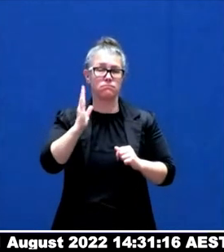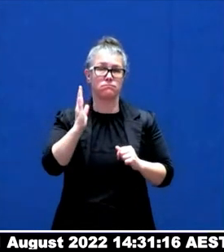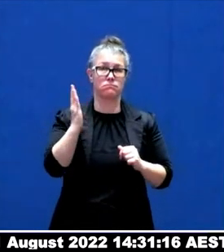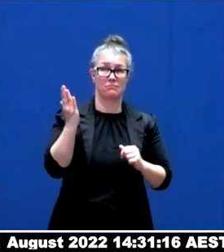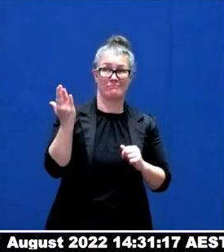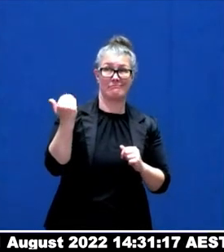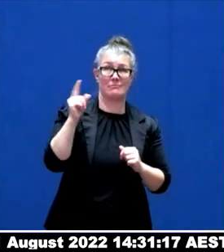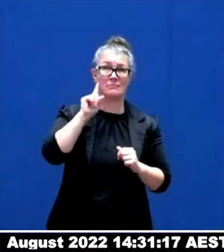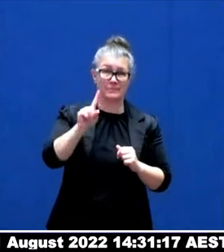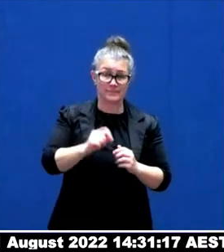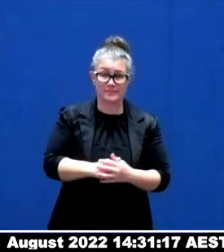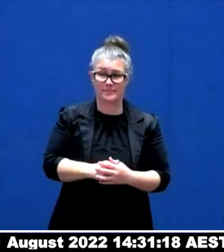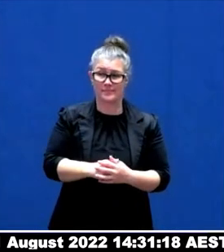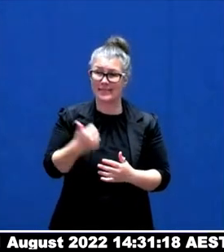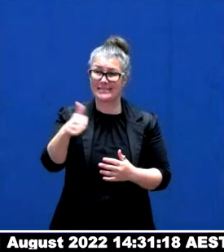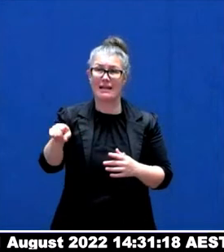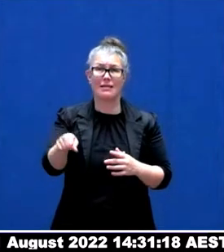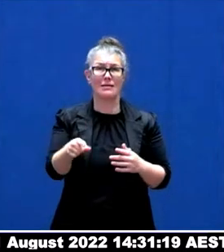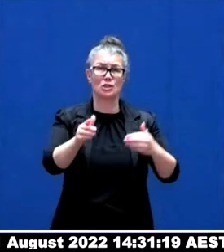moving between short-term temporary accommodation.